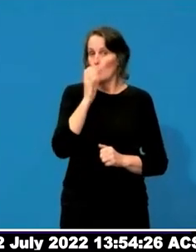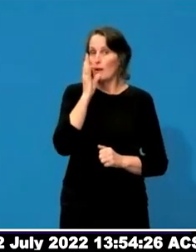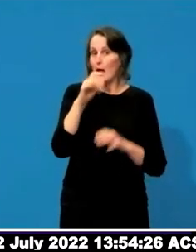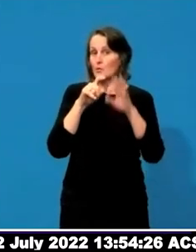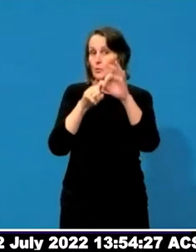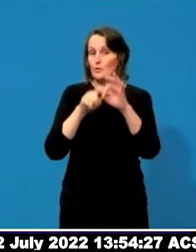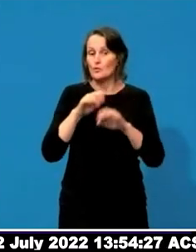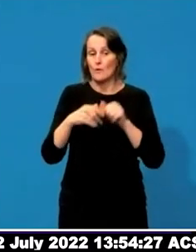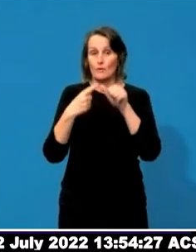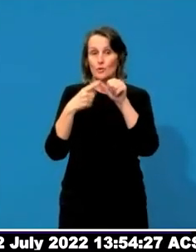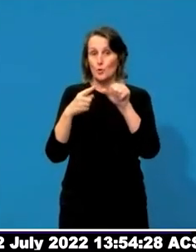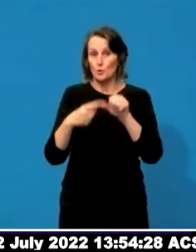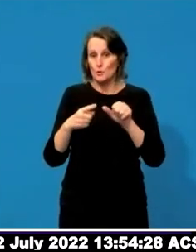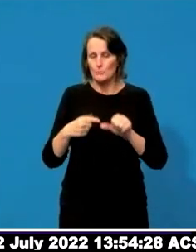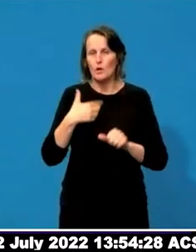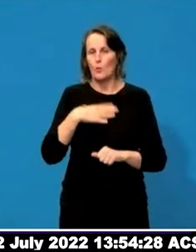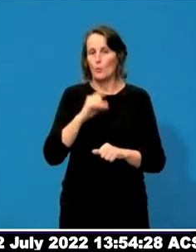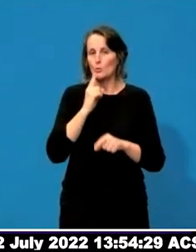I just wanted to talk about two further barriers.